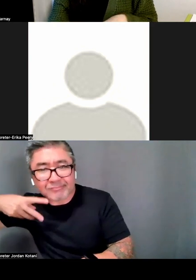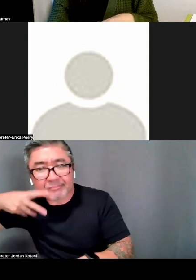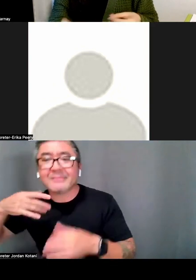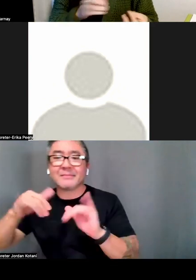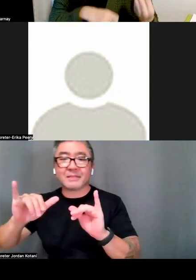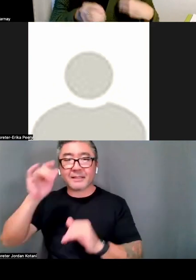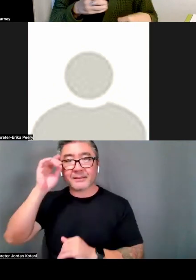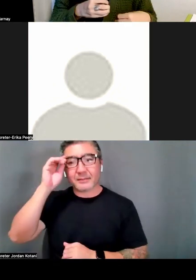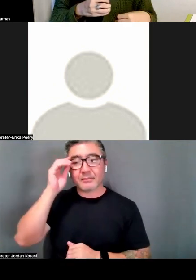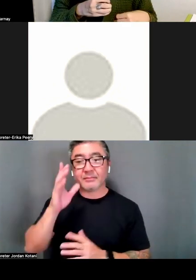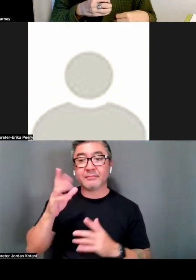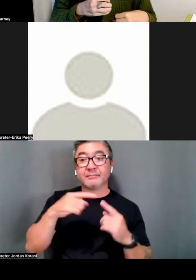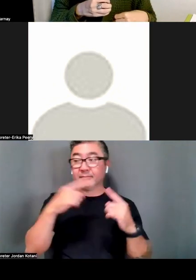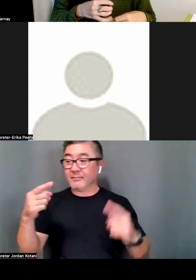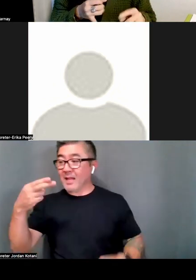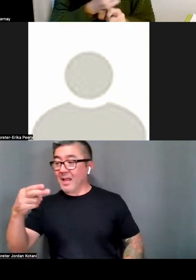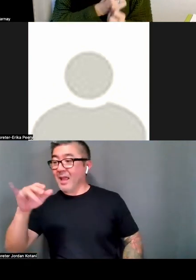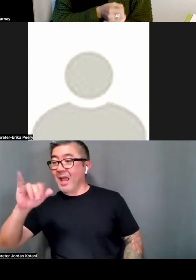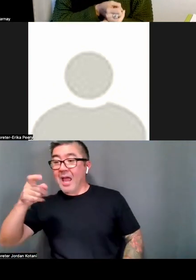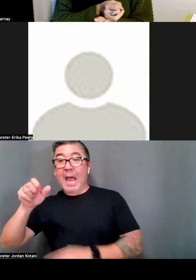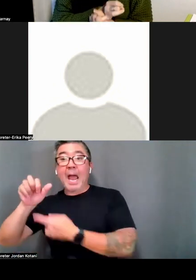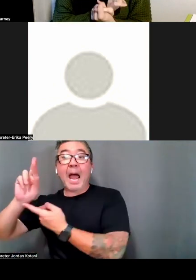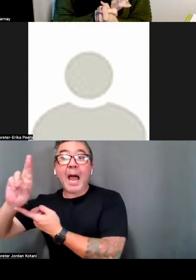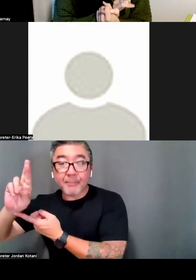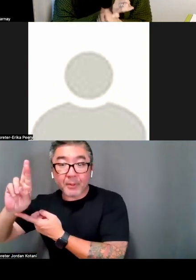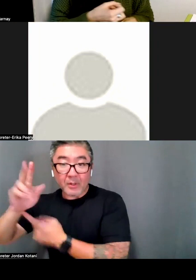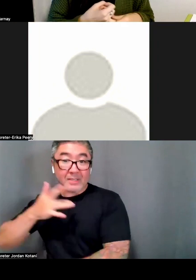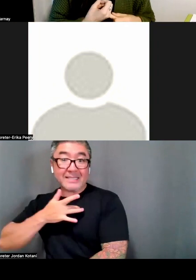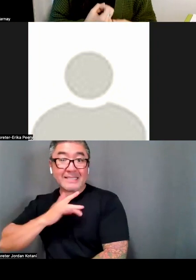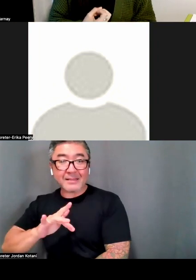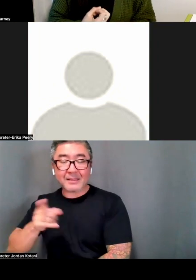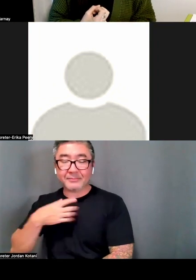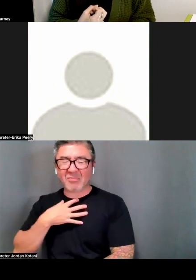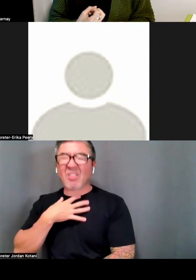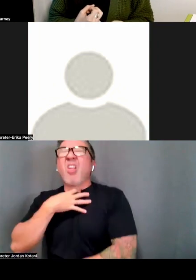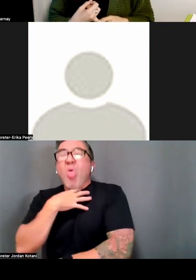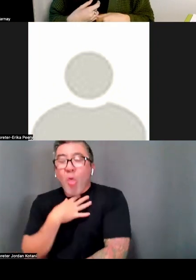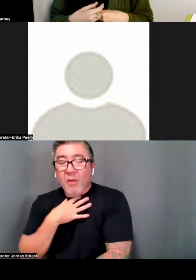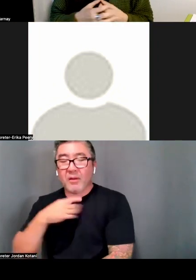For the hypersensitive to taste, gagging. A lot of gagging when you wouldn't expect it. I've had